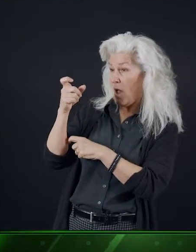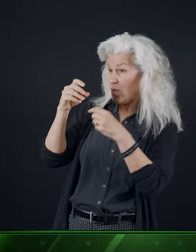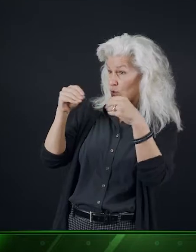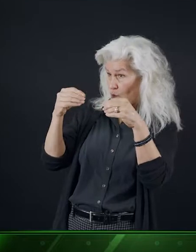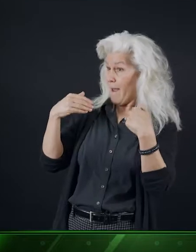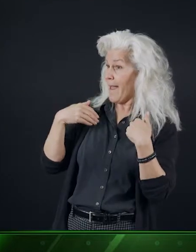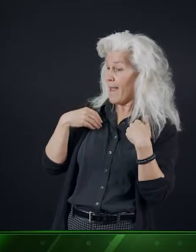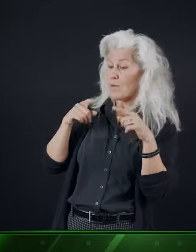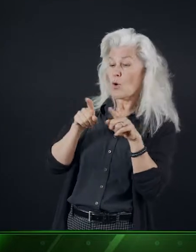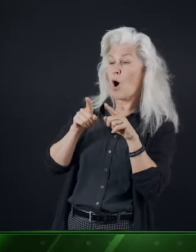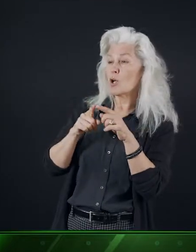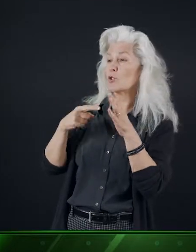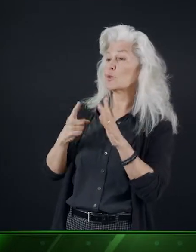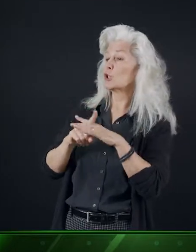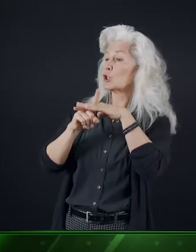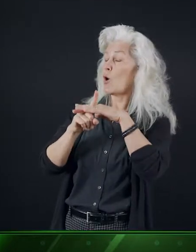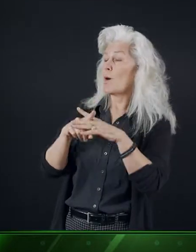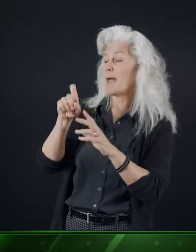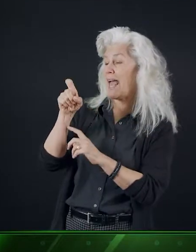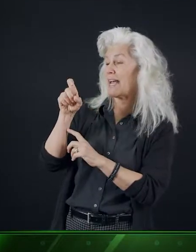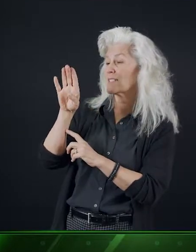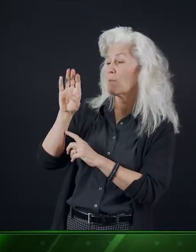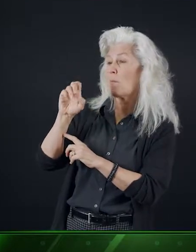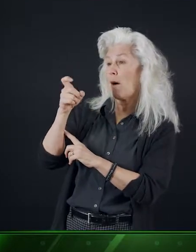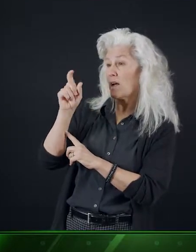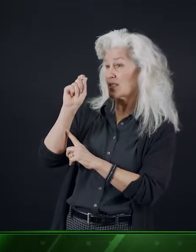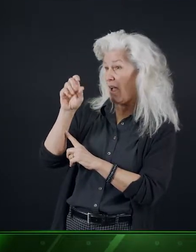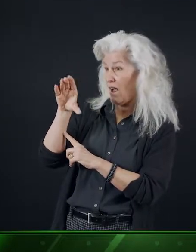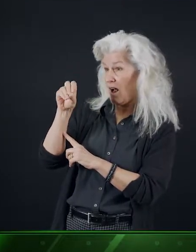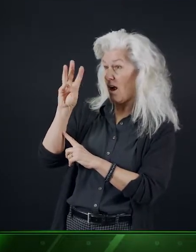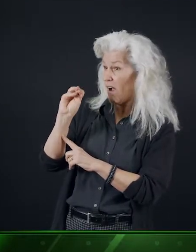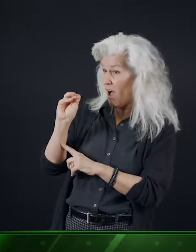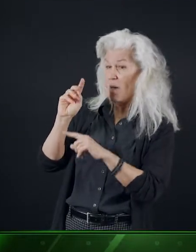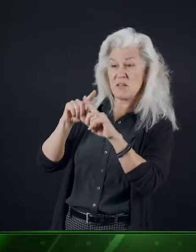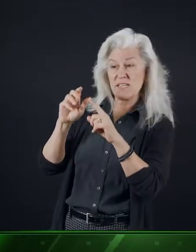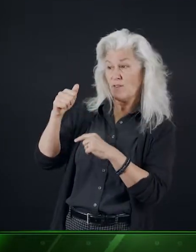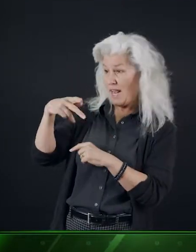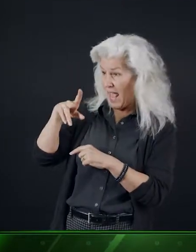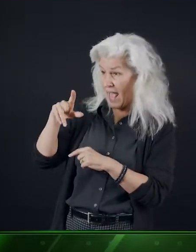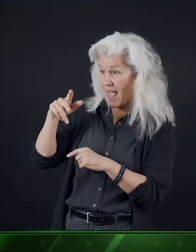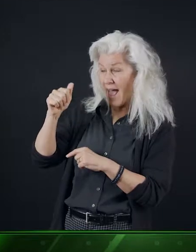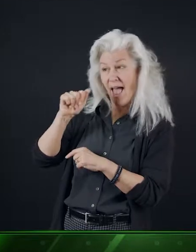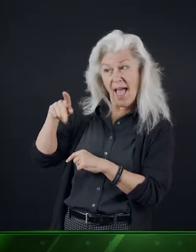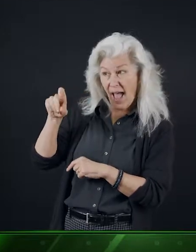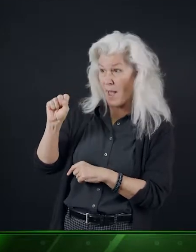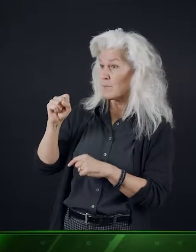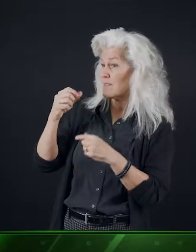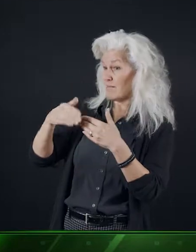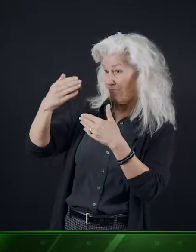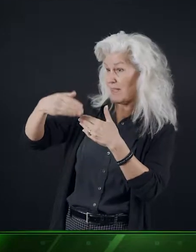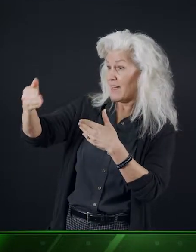Wow, that is quite the roadmap and I'm very excited for your team's journey as y'all continue to hash out this feature